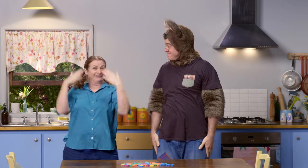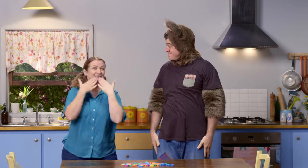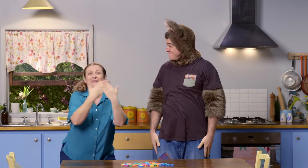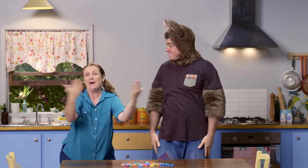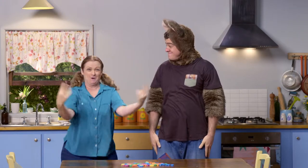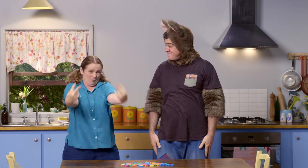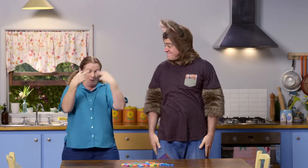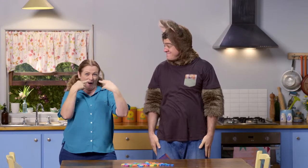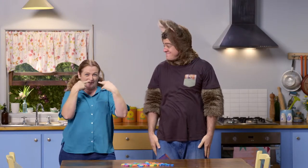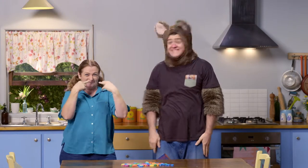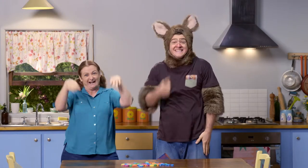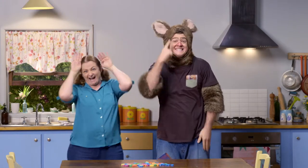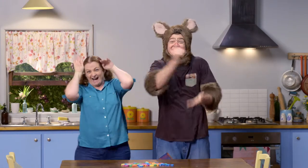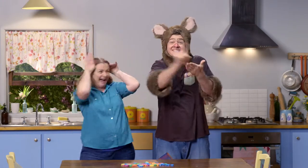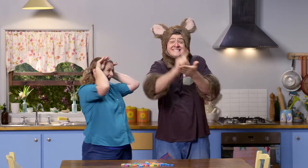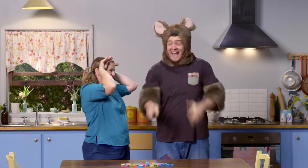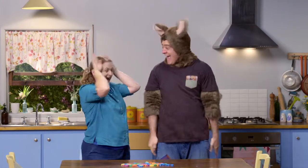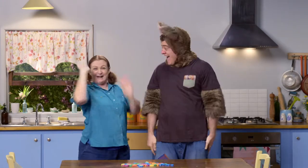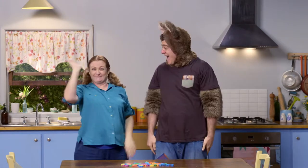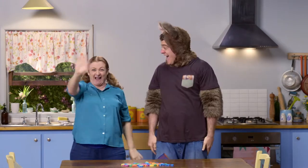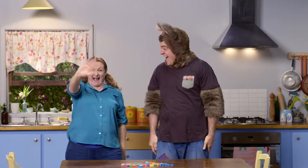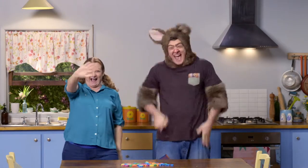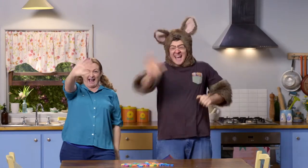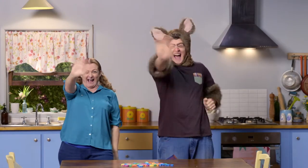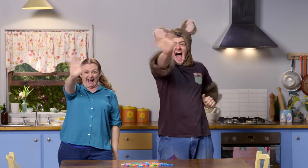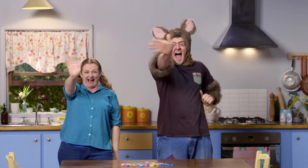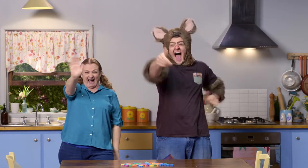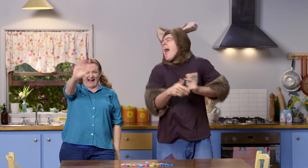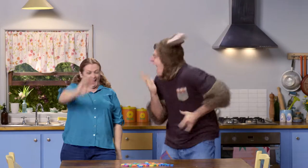Thanks for watching. See you next time. Bye. Bye.